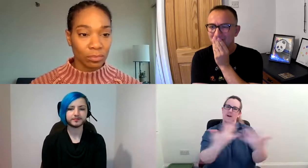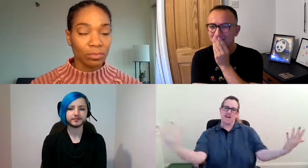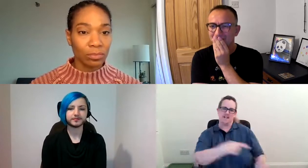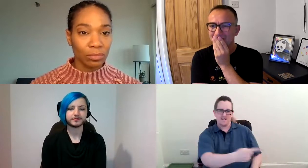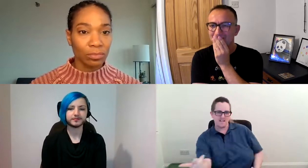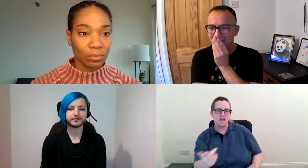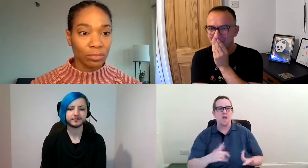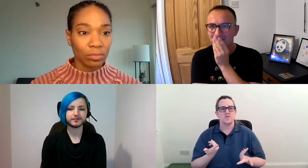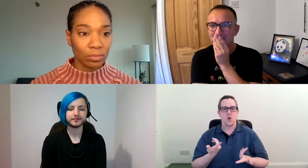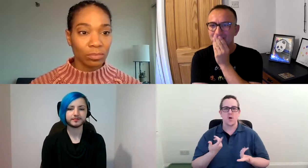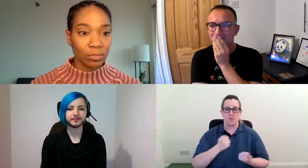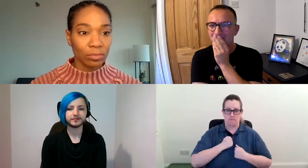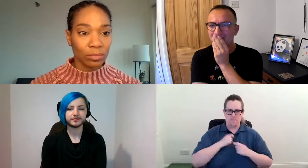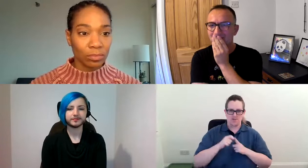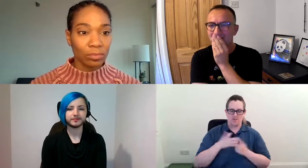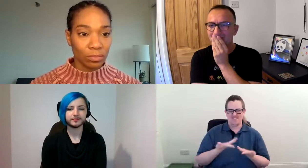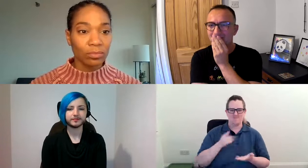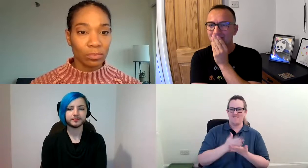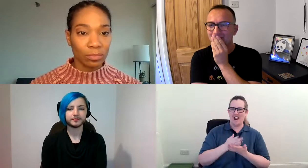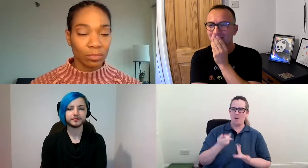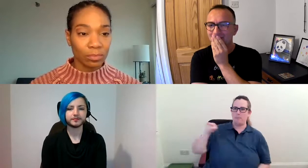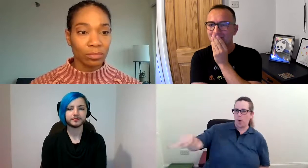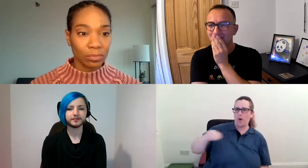typically point to our pronouns so they are not